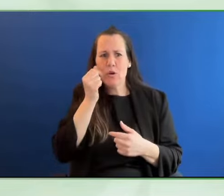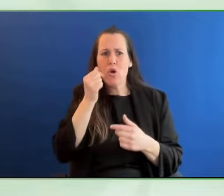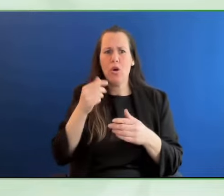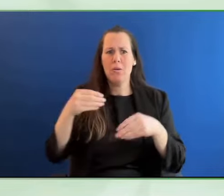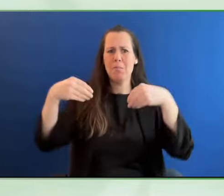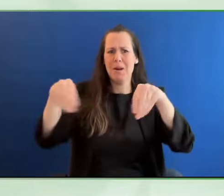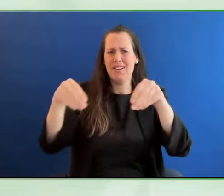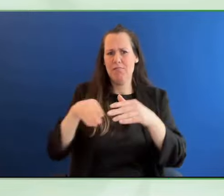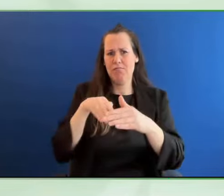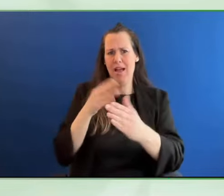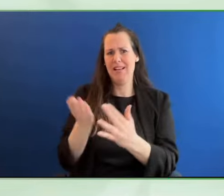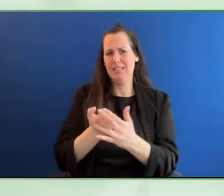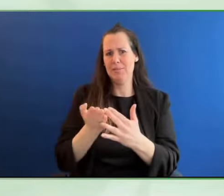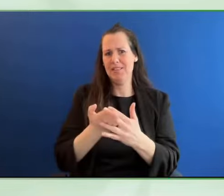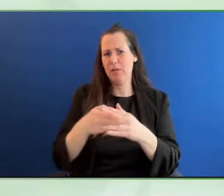companies alike. I want to jump right in.